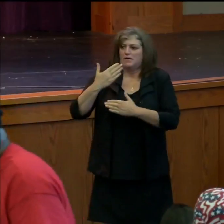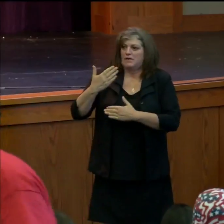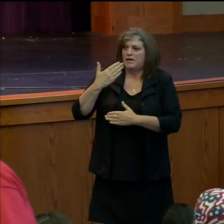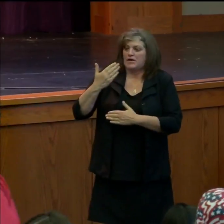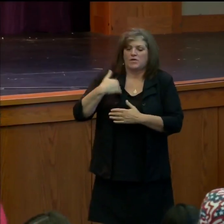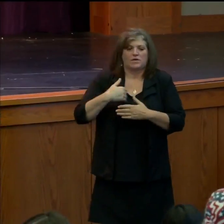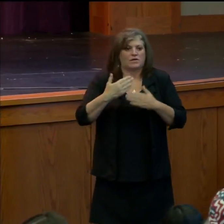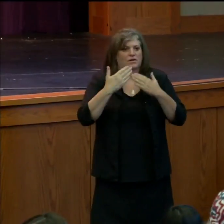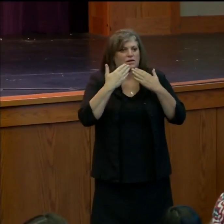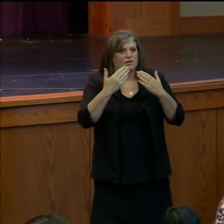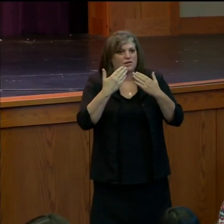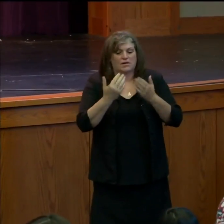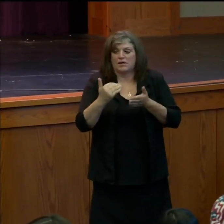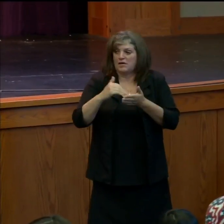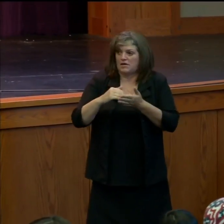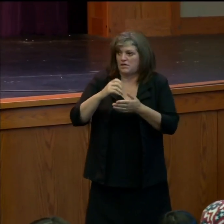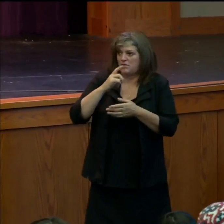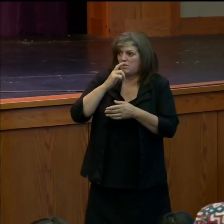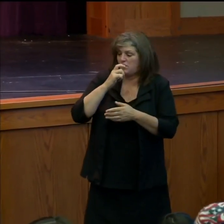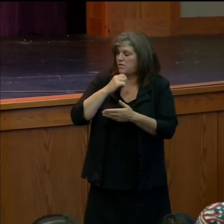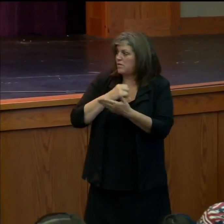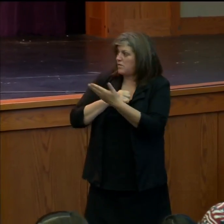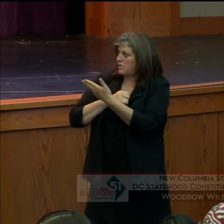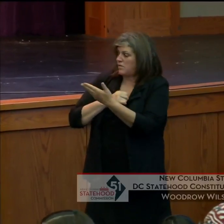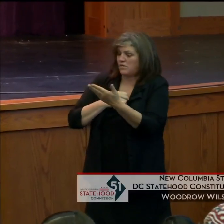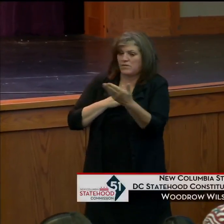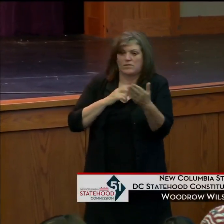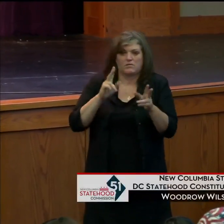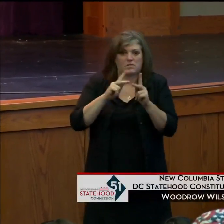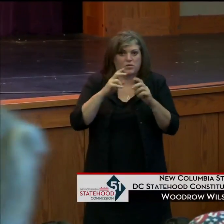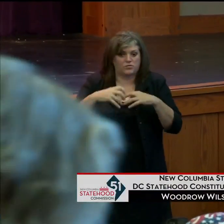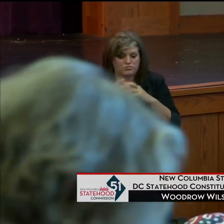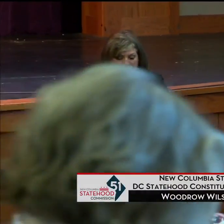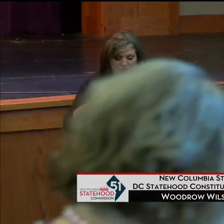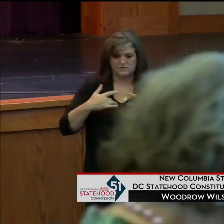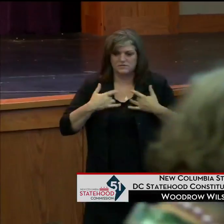I WANT TO THANK AGAIN THE PEOPLE WHO HAVE PUT THIS TOGETHER, ALL